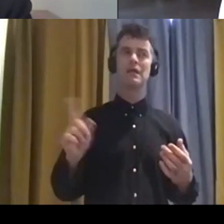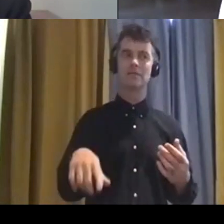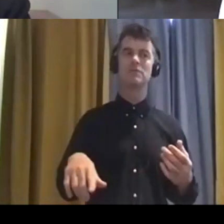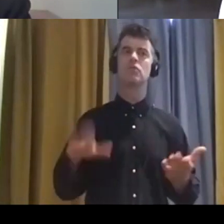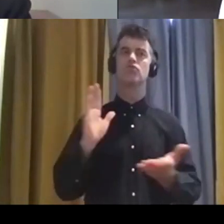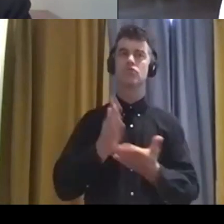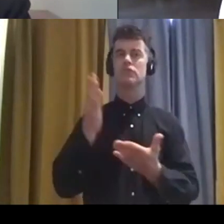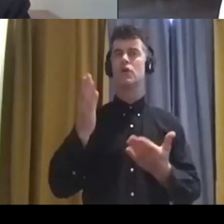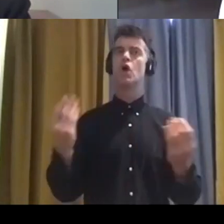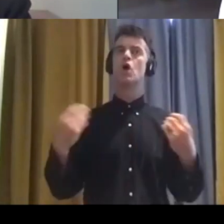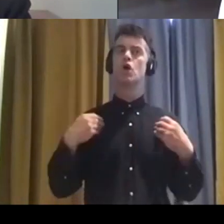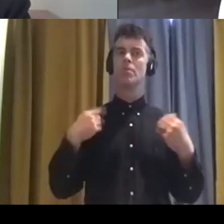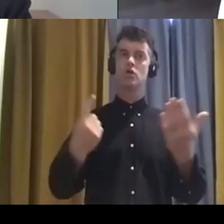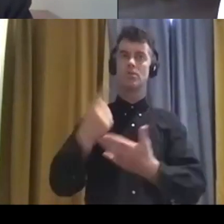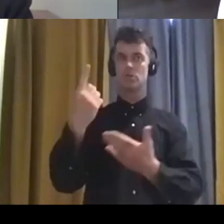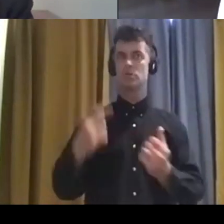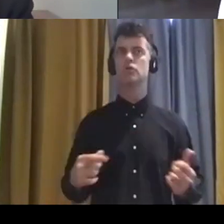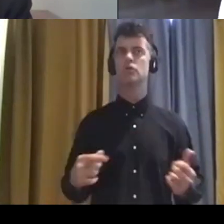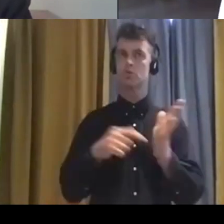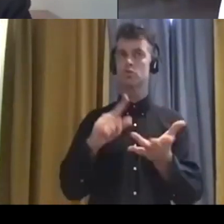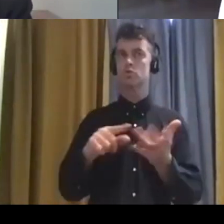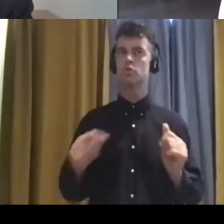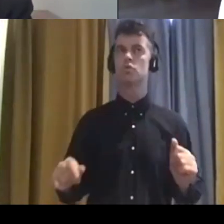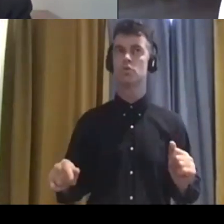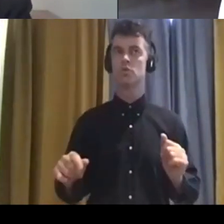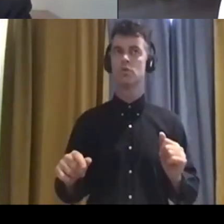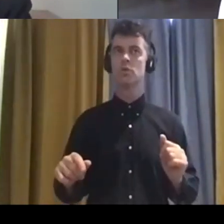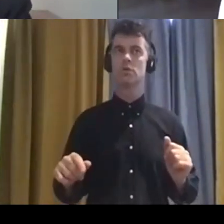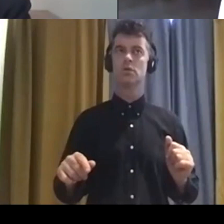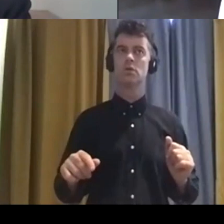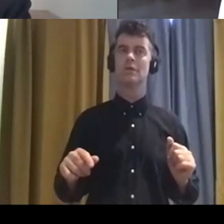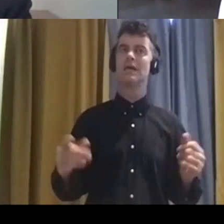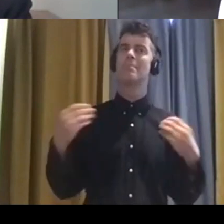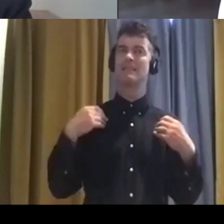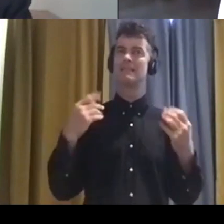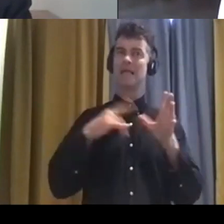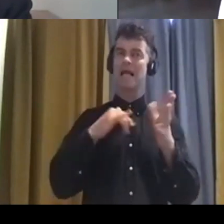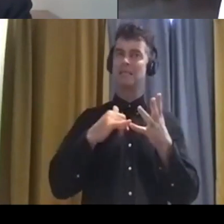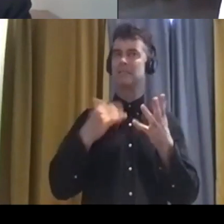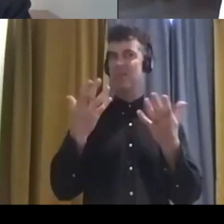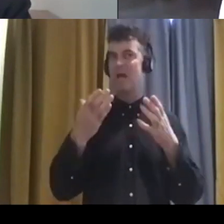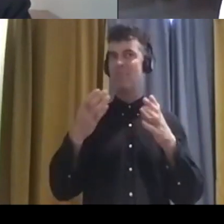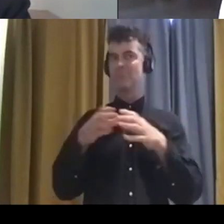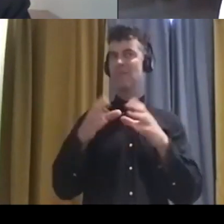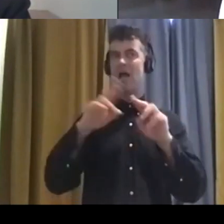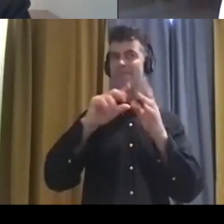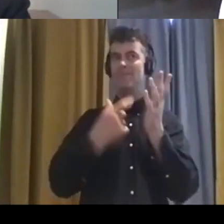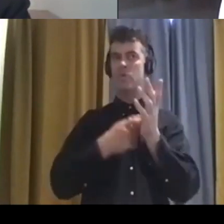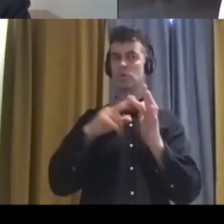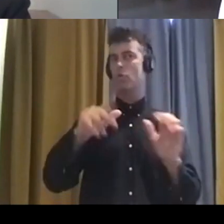commercial opportunity to use business as a force for good in in that world and and